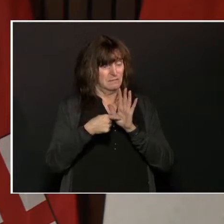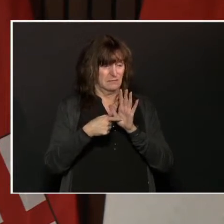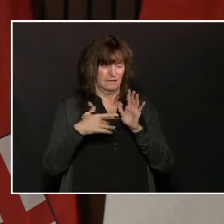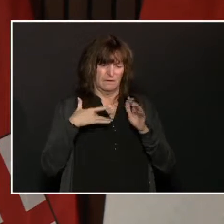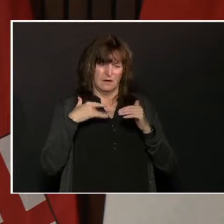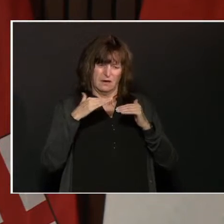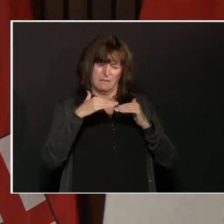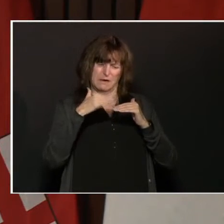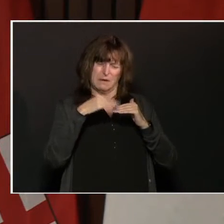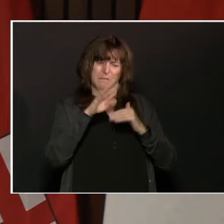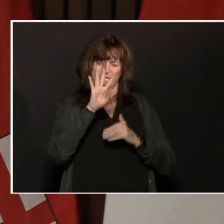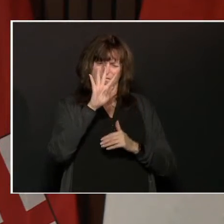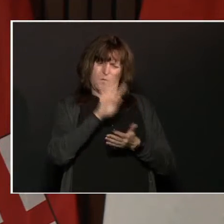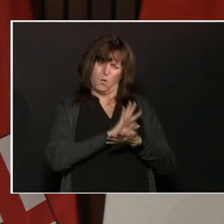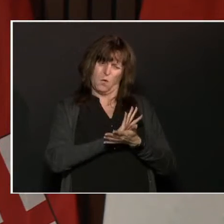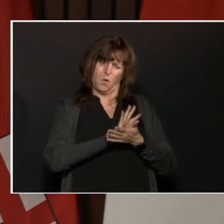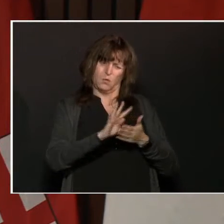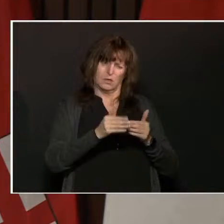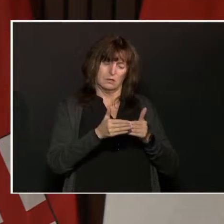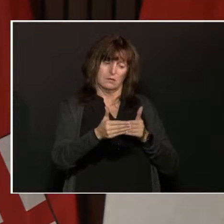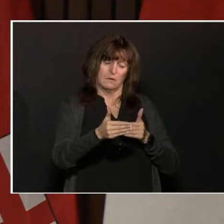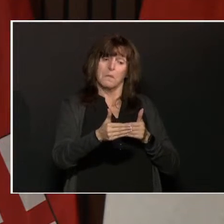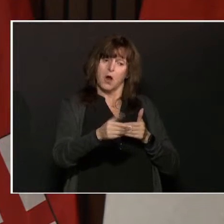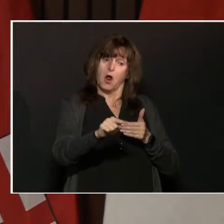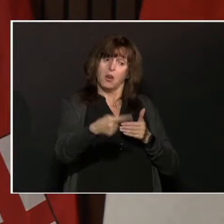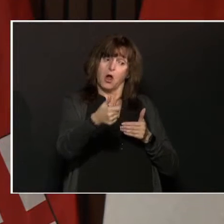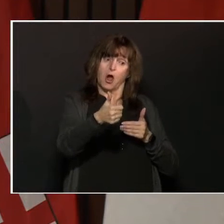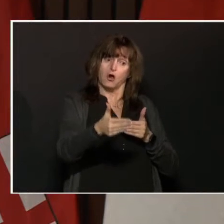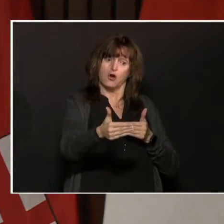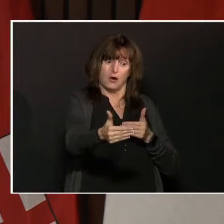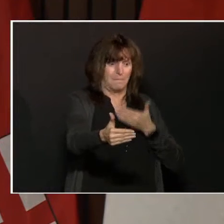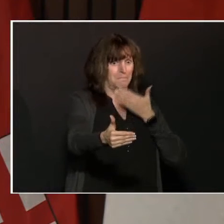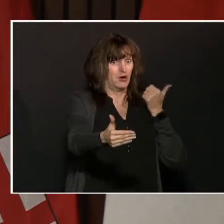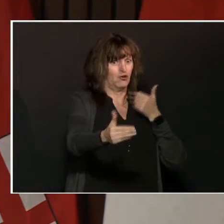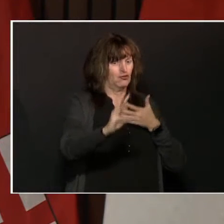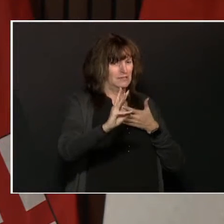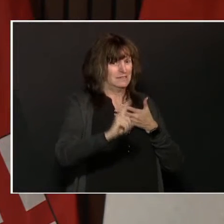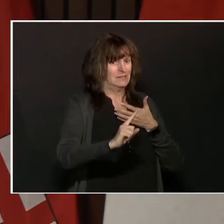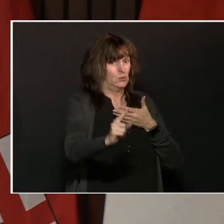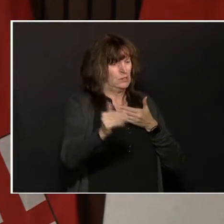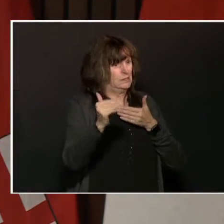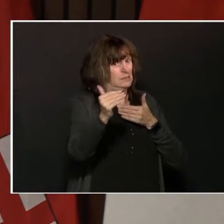WITH SIGNIFICANTLY GREATER RISK OF ICU WITH SIGNIFICANTLY GREATER RISK OF ICU CARE WITH SIGNIFICANTLY GREATER RISK OF ICU CARE AND OF ICU CARE AND VENTILATION ONE OF OF ICU CARE AND VENTILATION ONE OF THE